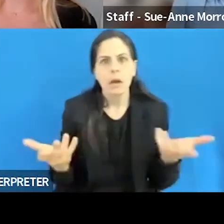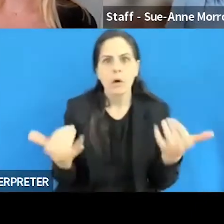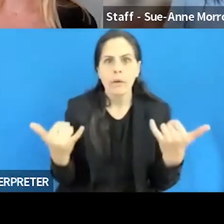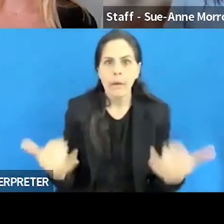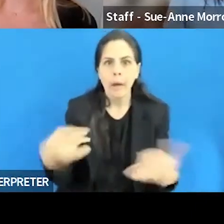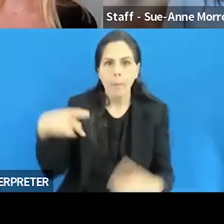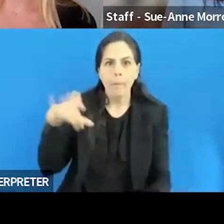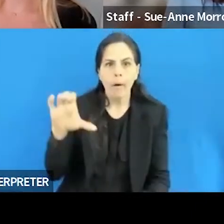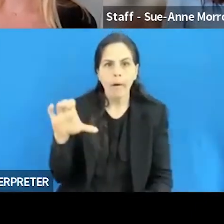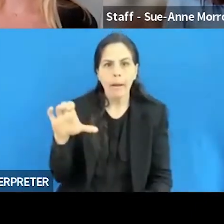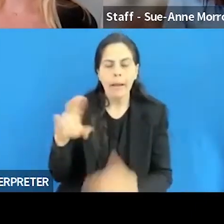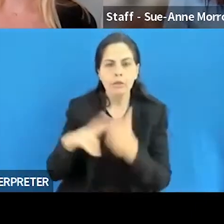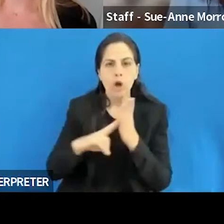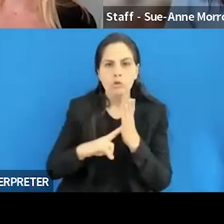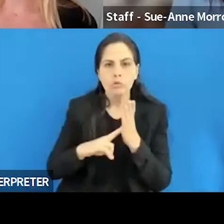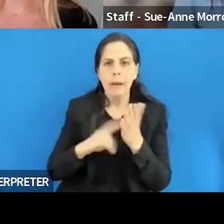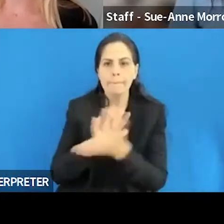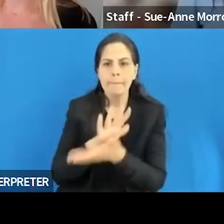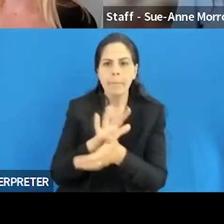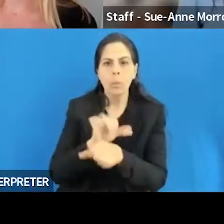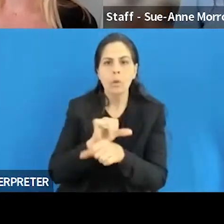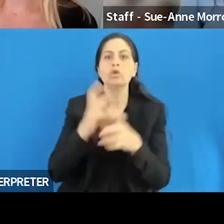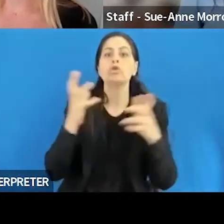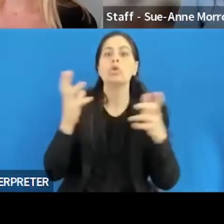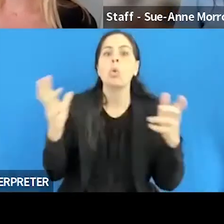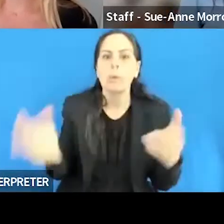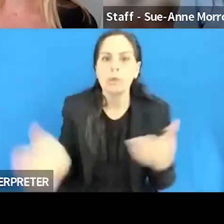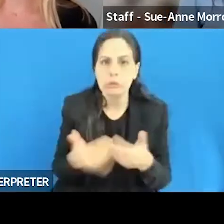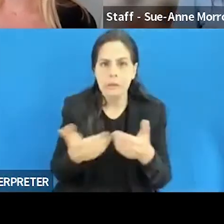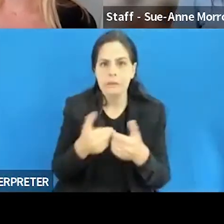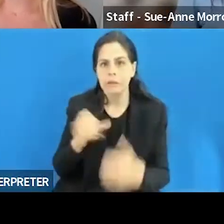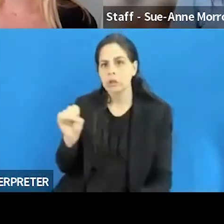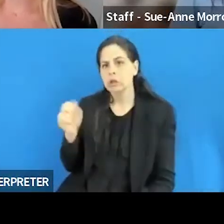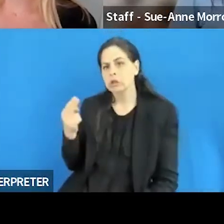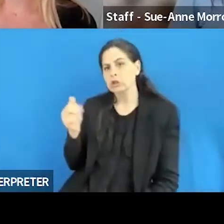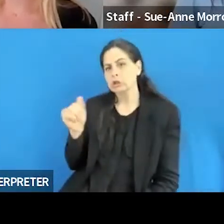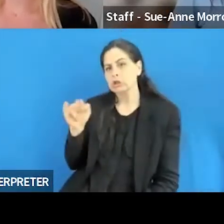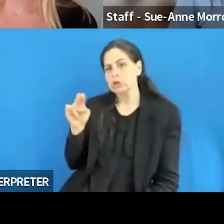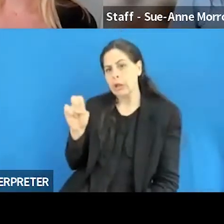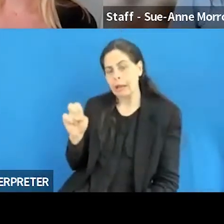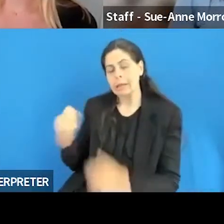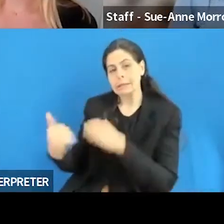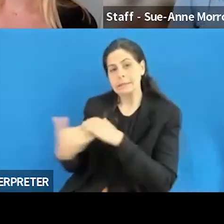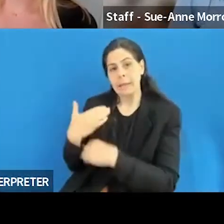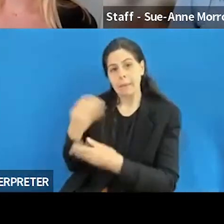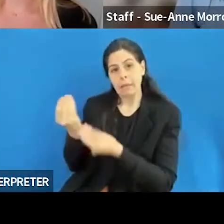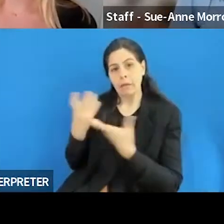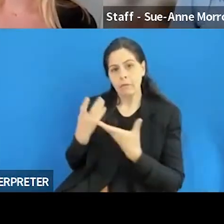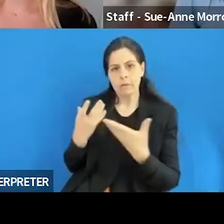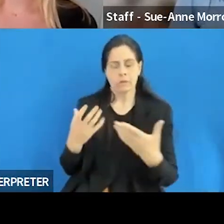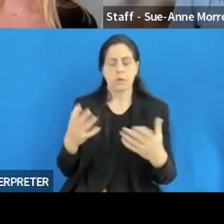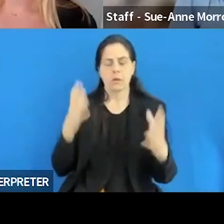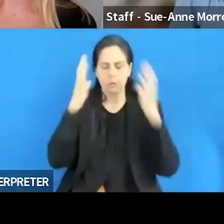and so not what I expected. Like Shaine sent me the information and I kind of in my head said, "Okay, I need to take like two hours to fill this out.